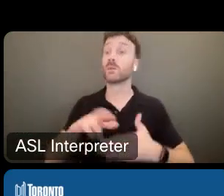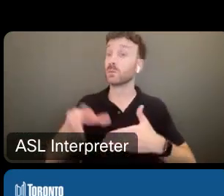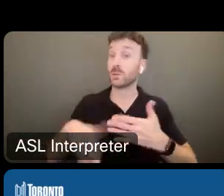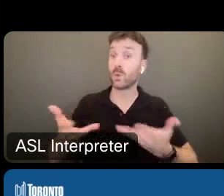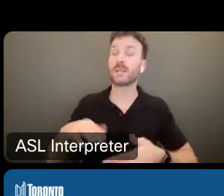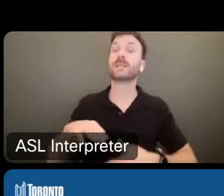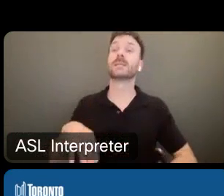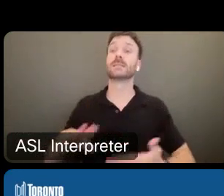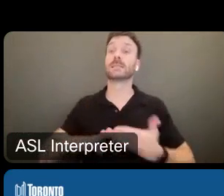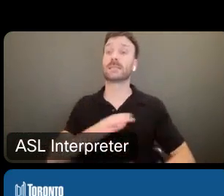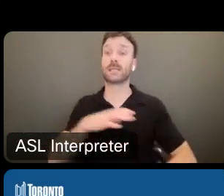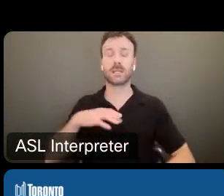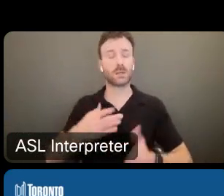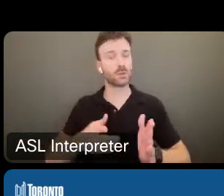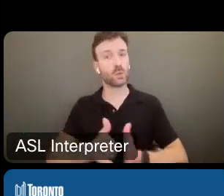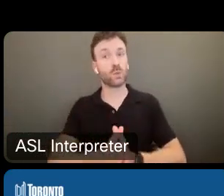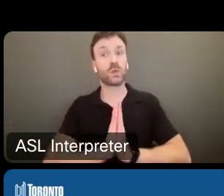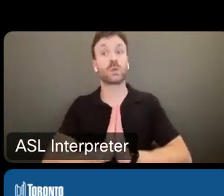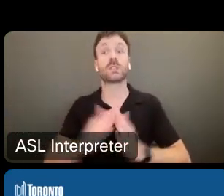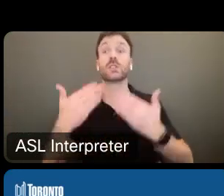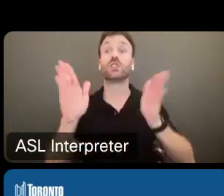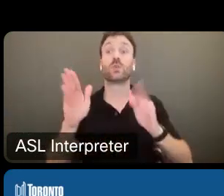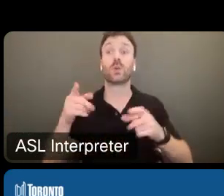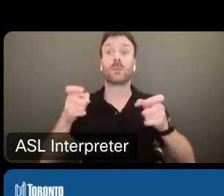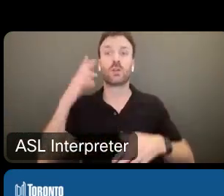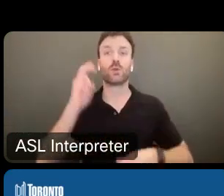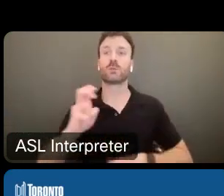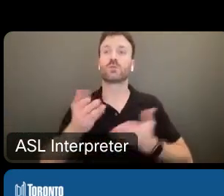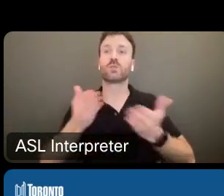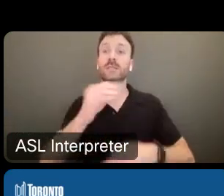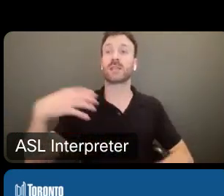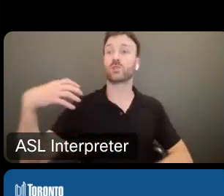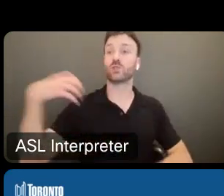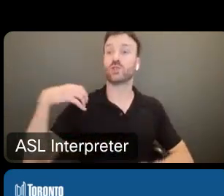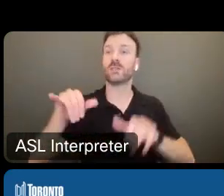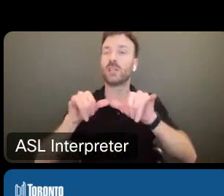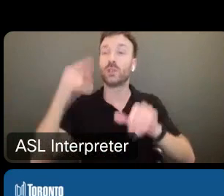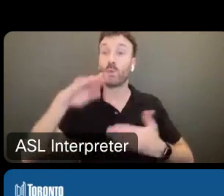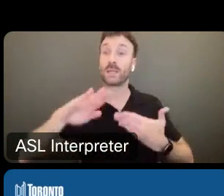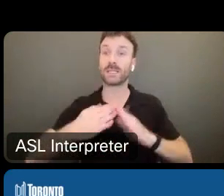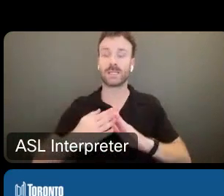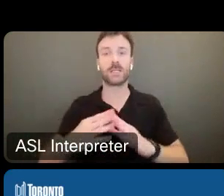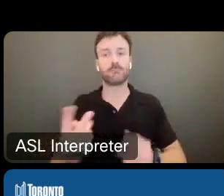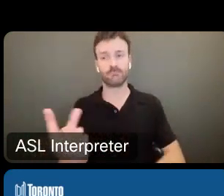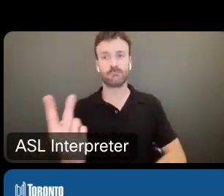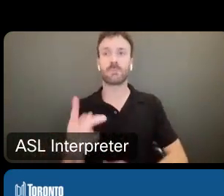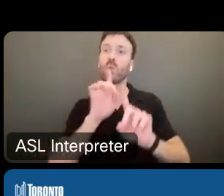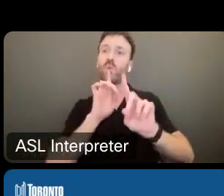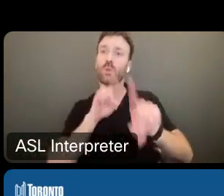manager of transportation services and the chief engineer of the city report back on the tools and strategies that the